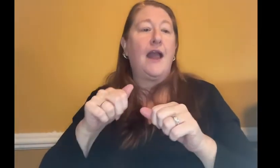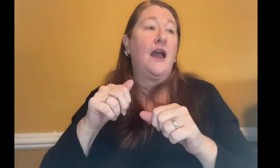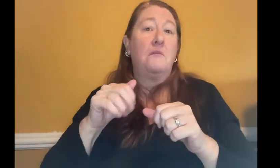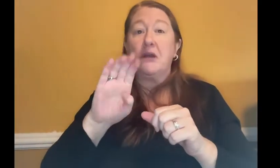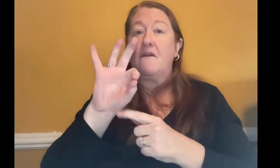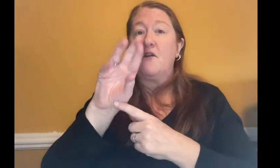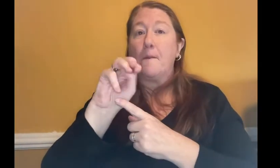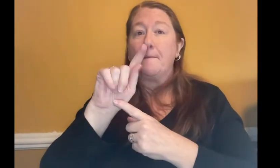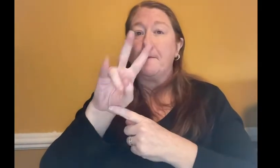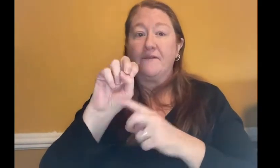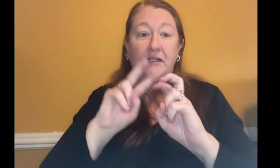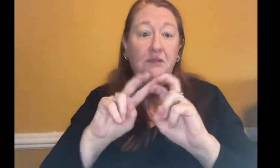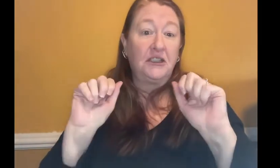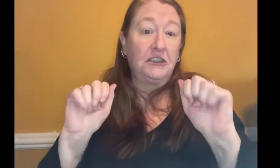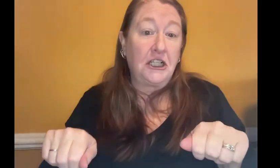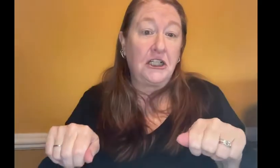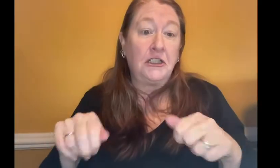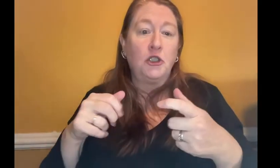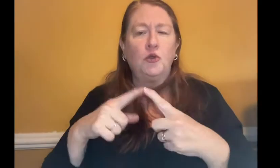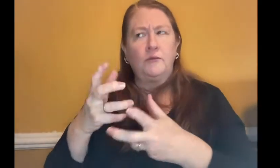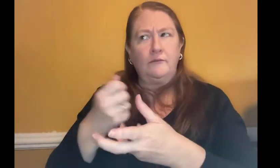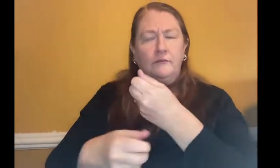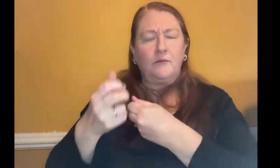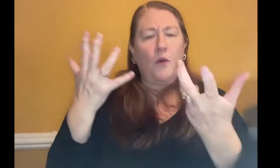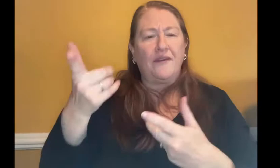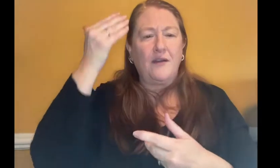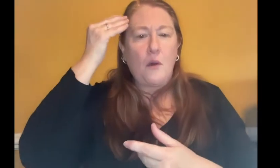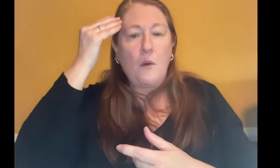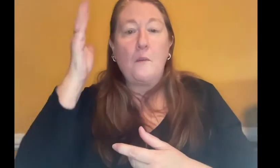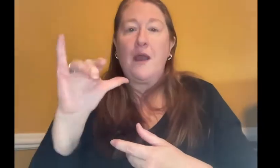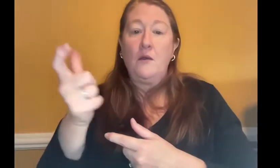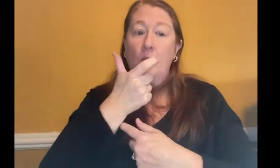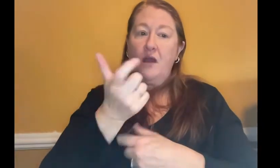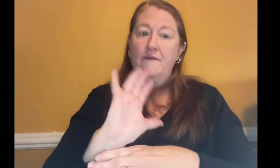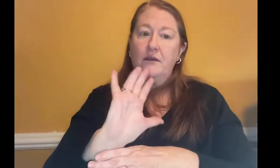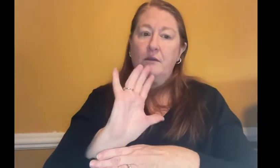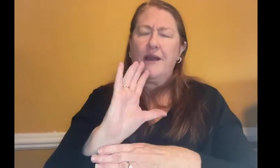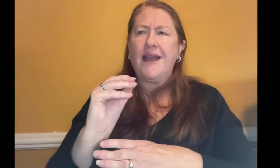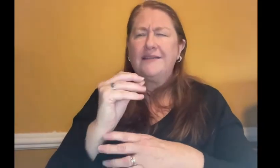This activity can act as a formative assessment strategy to gauge what students learned by watching the video